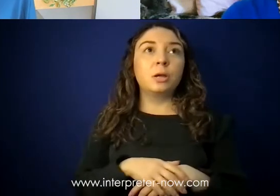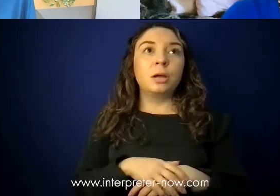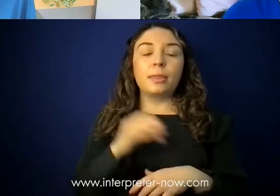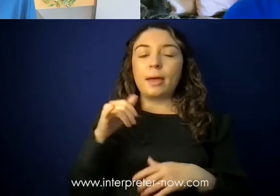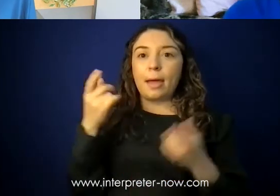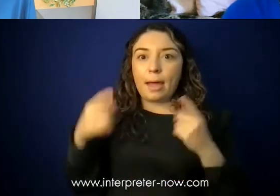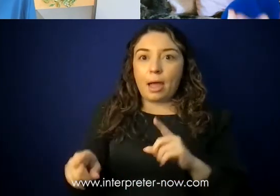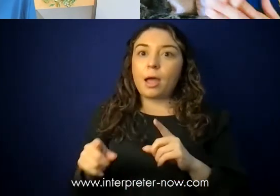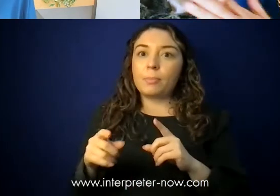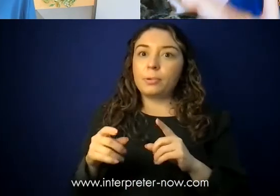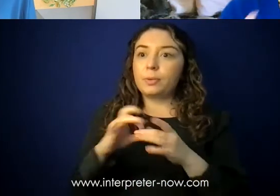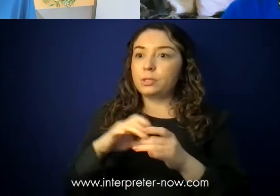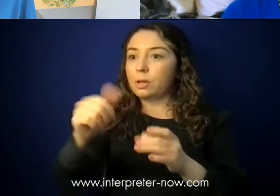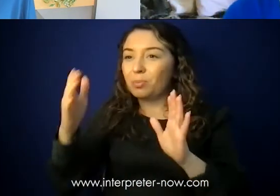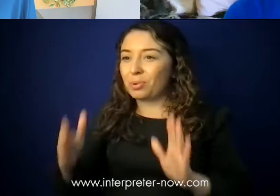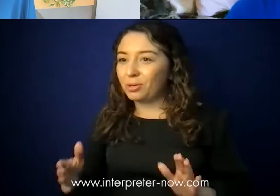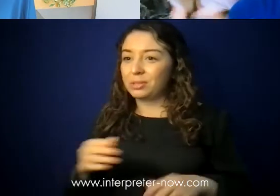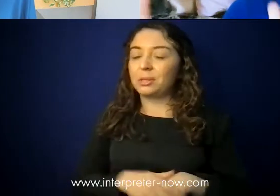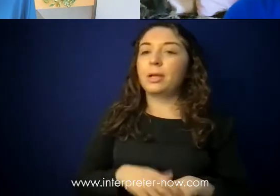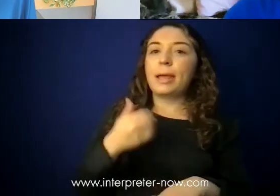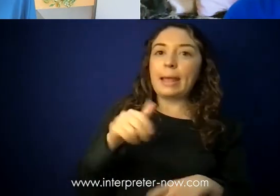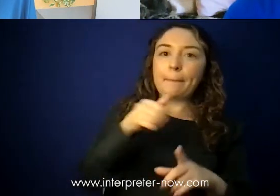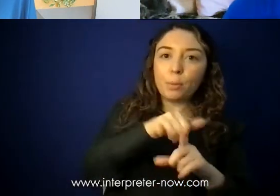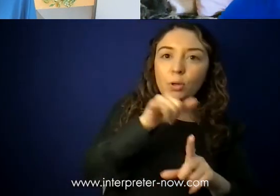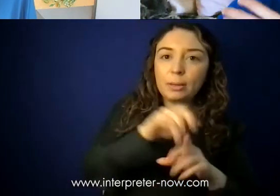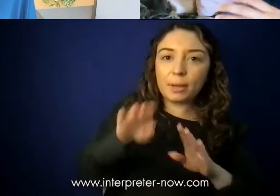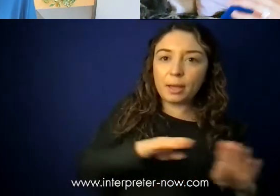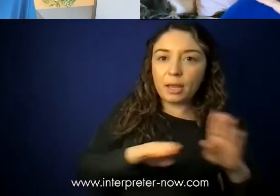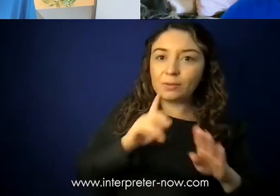person, about addressing bullying behavior that's really intense – it would be very